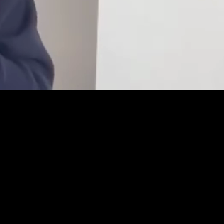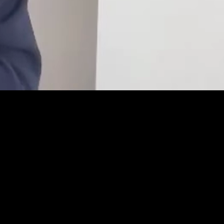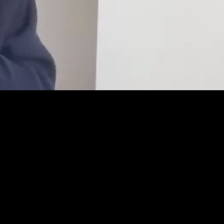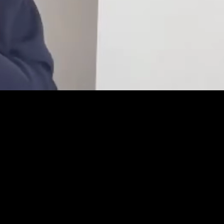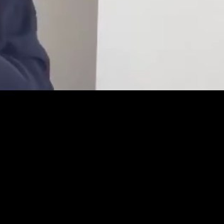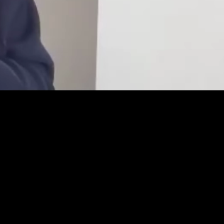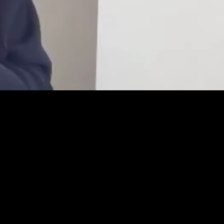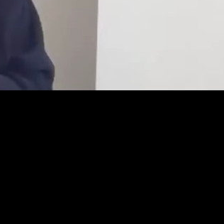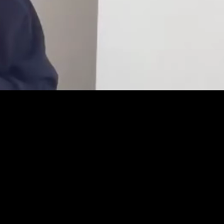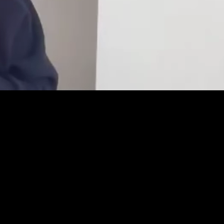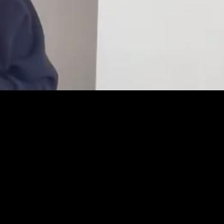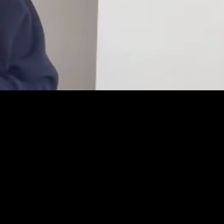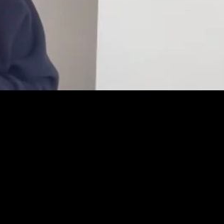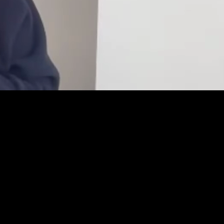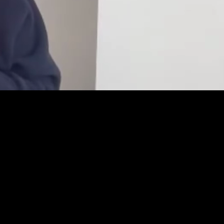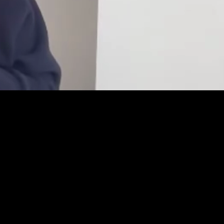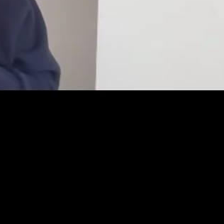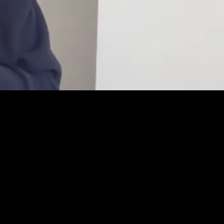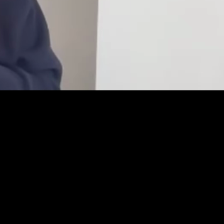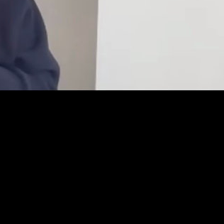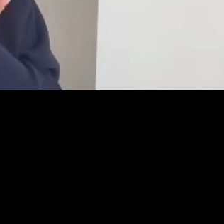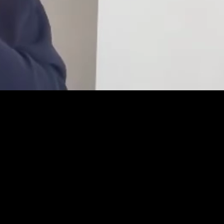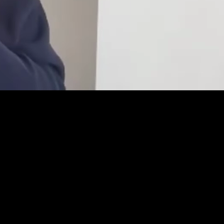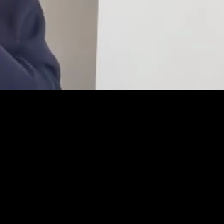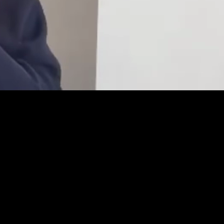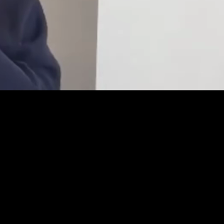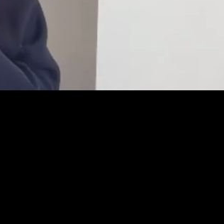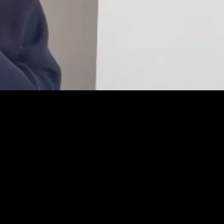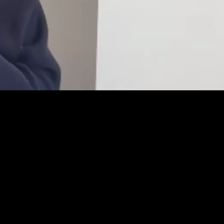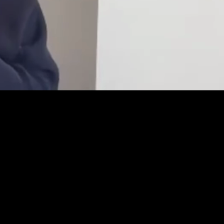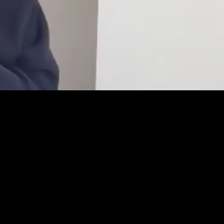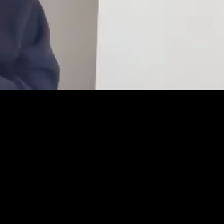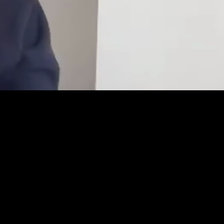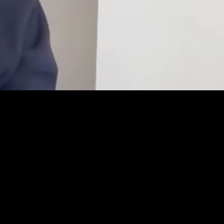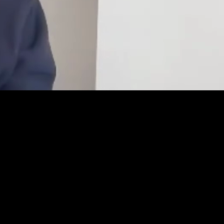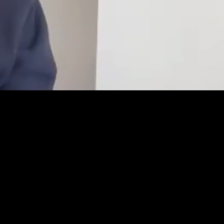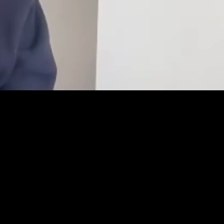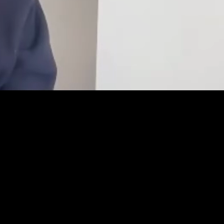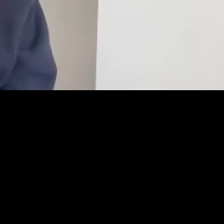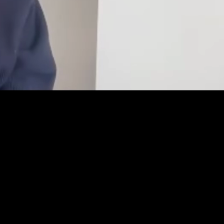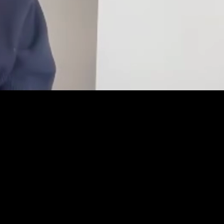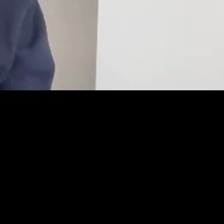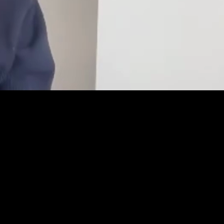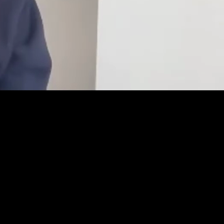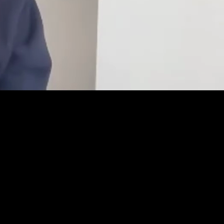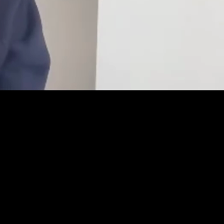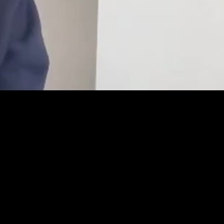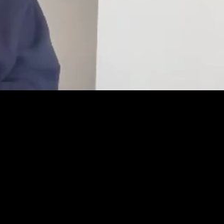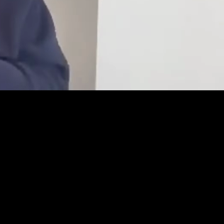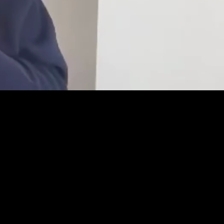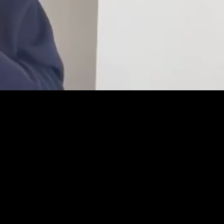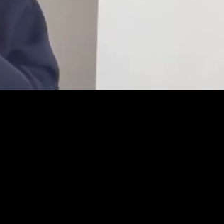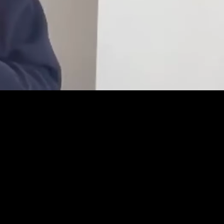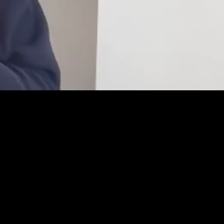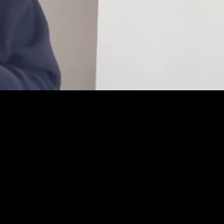this in the little presentation, actually. It's really simple to embed a video from YouTube